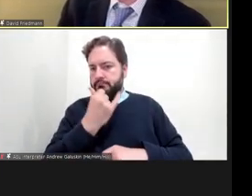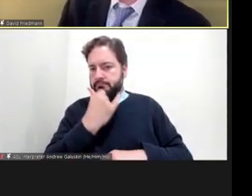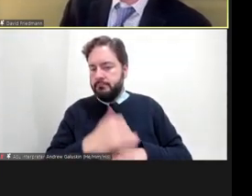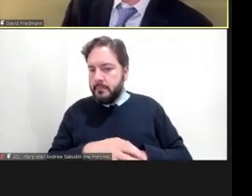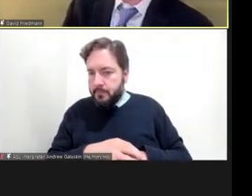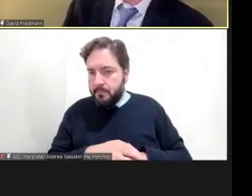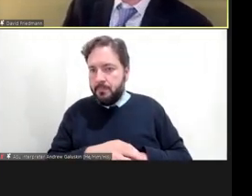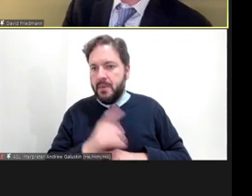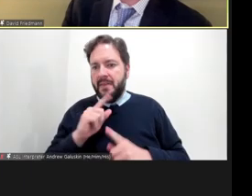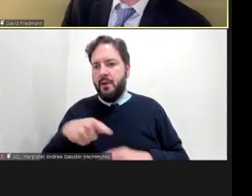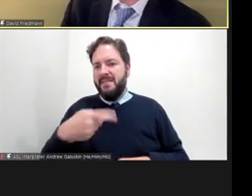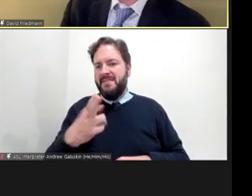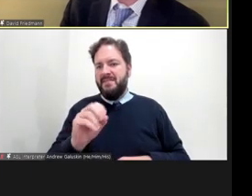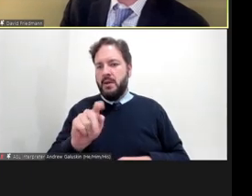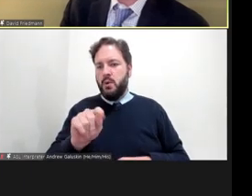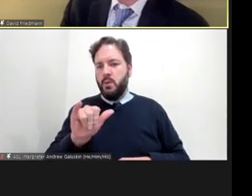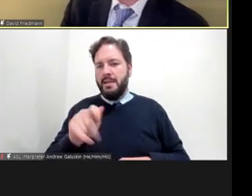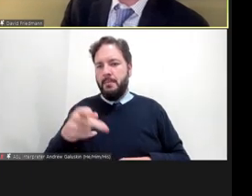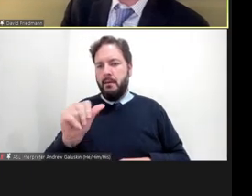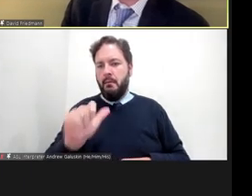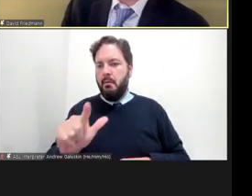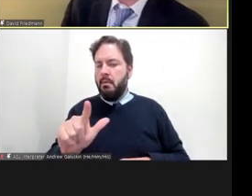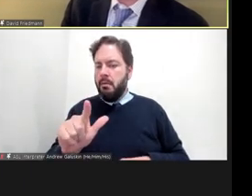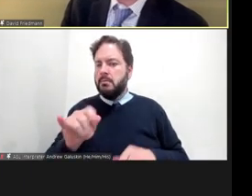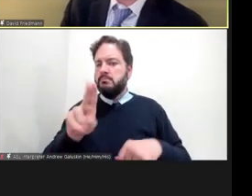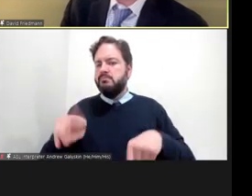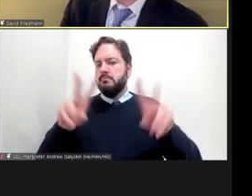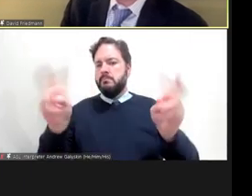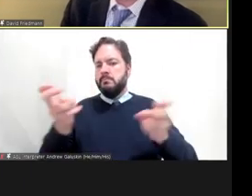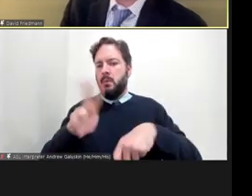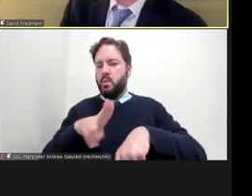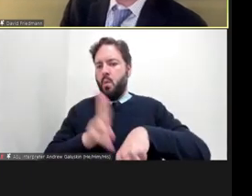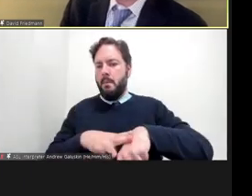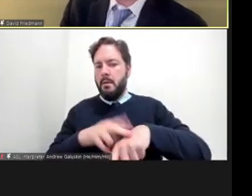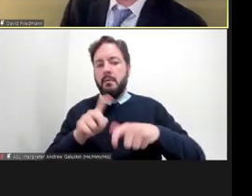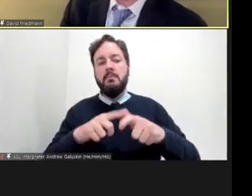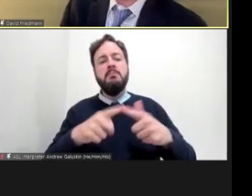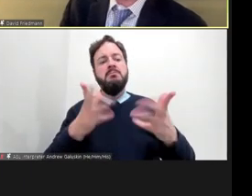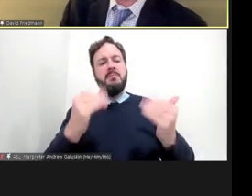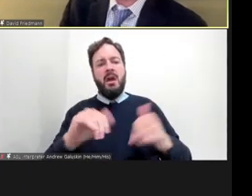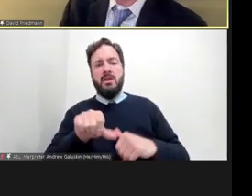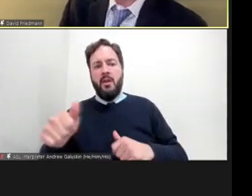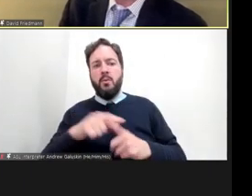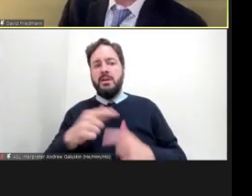phenotypically normal. So a classic example of this that we'll talk about is GJB2.